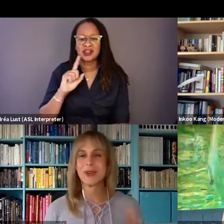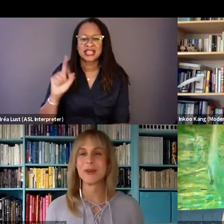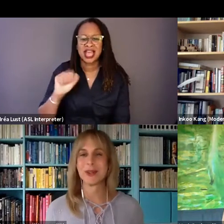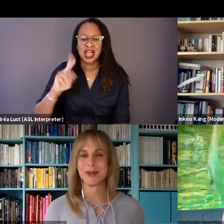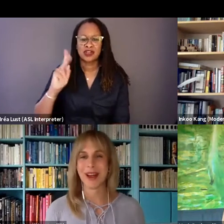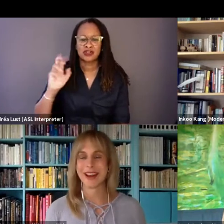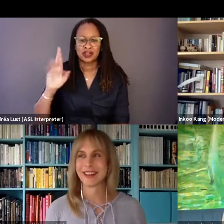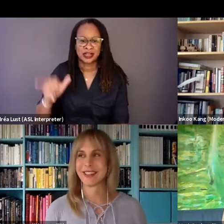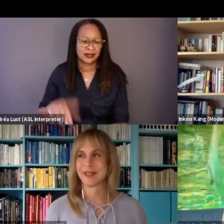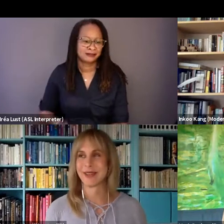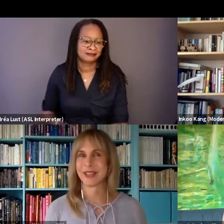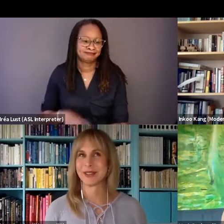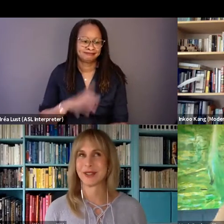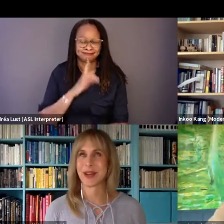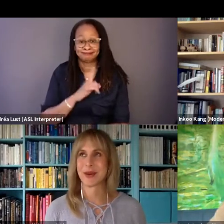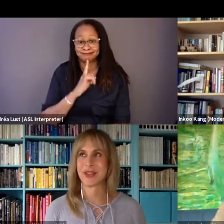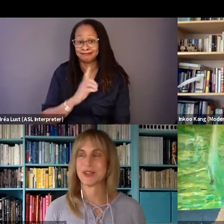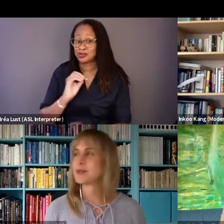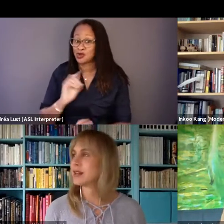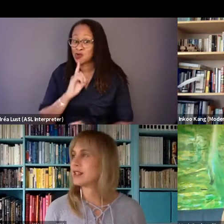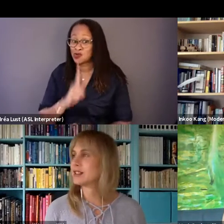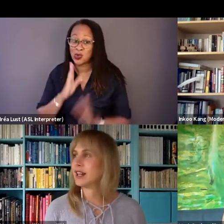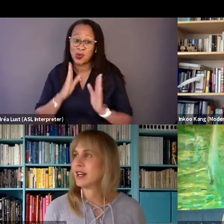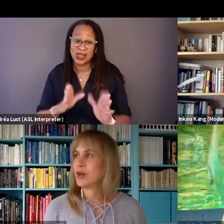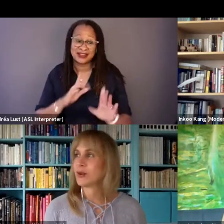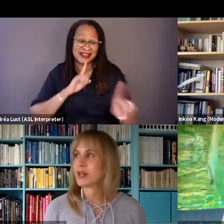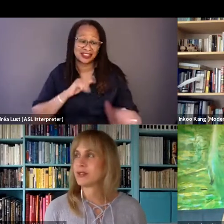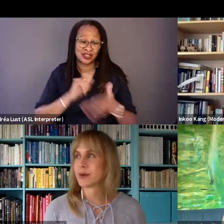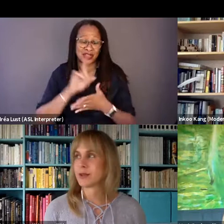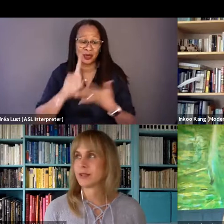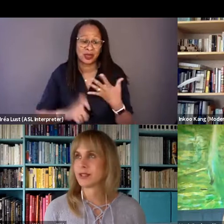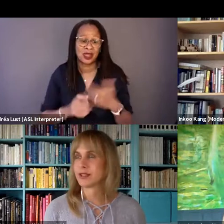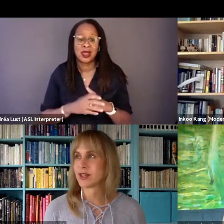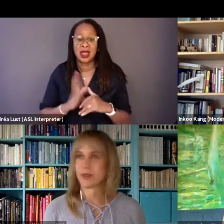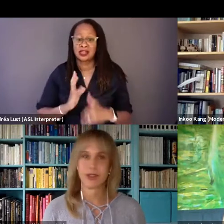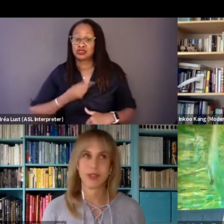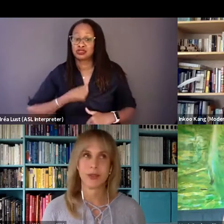There's no real way to answer that question, just because trans folks of Liz's generation